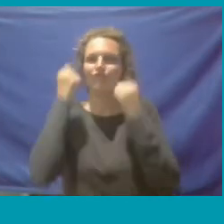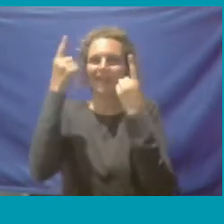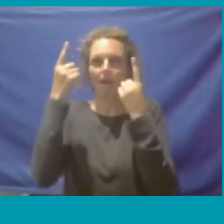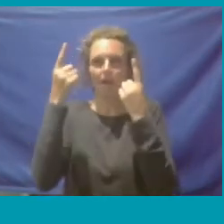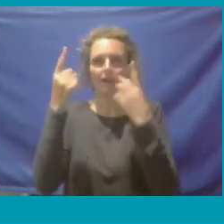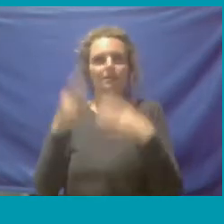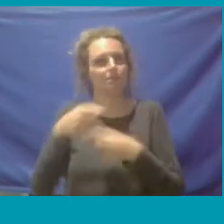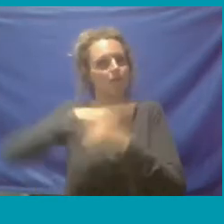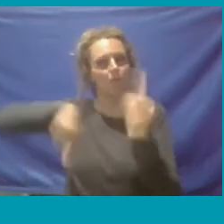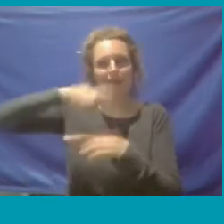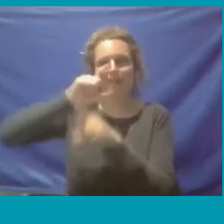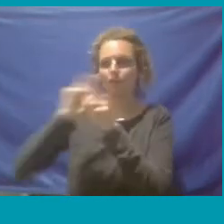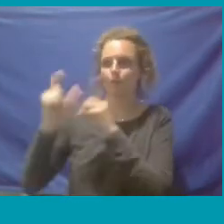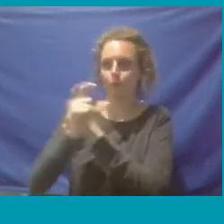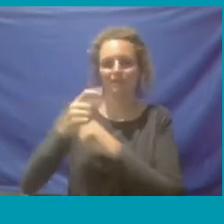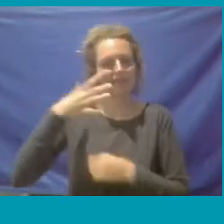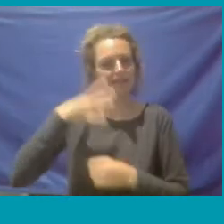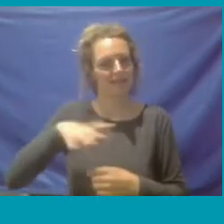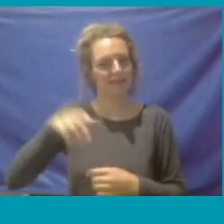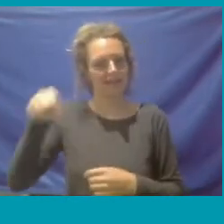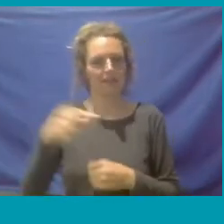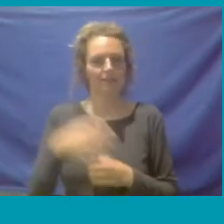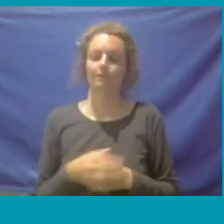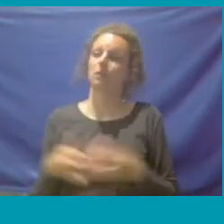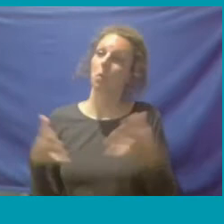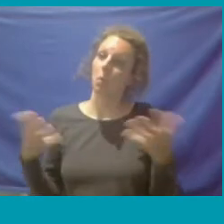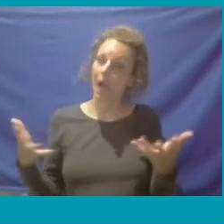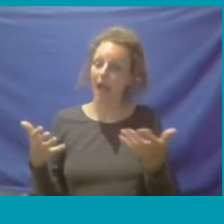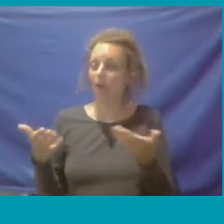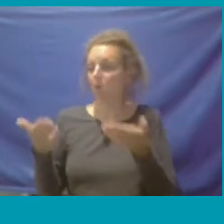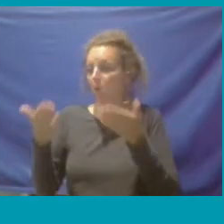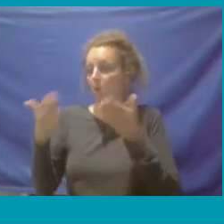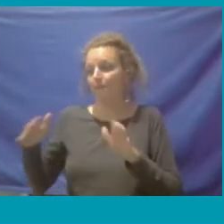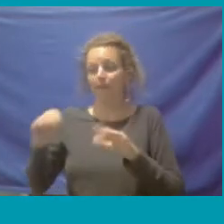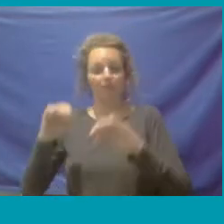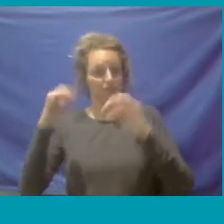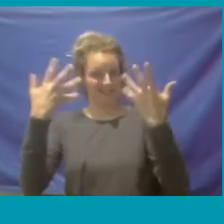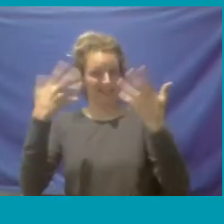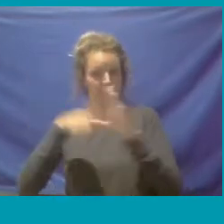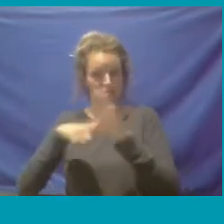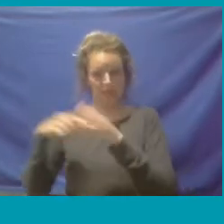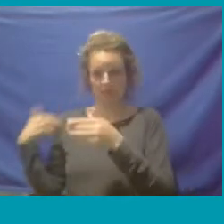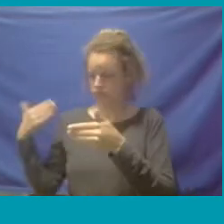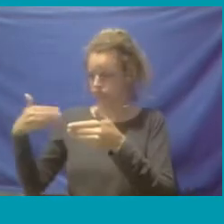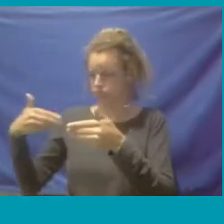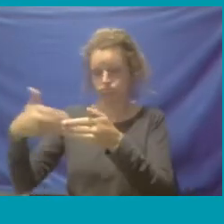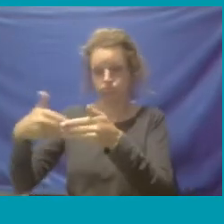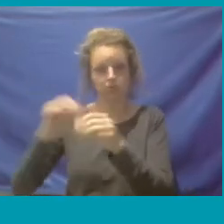so we'd be going as you say, for 10 years this month. And we started off with a job board.